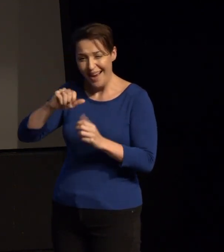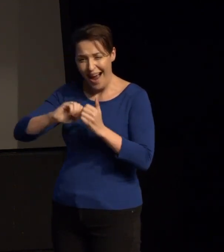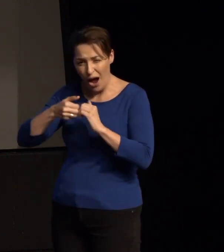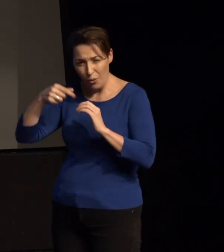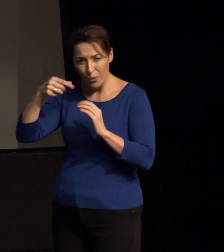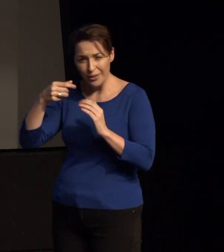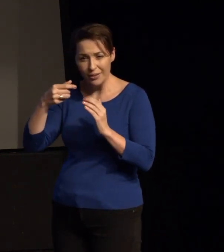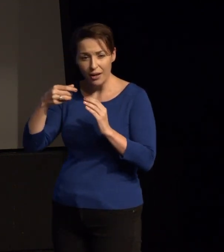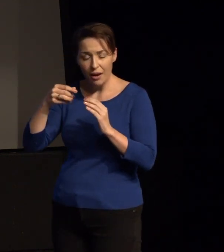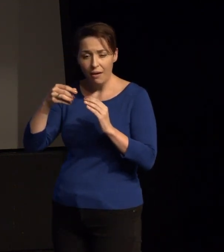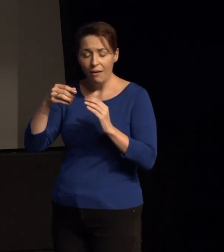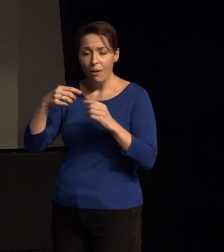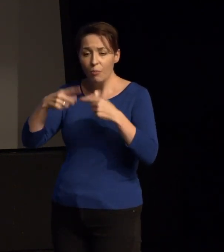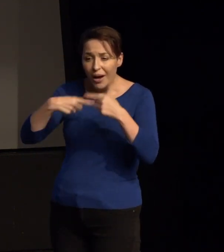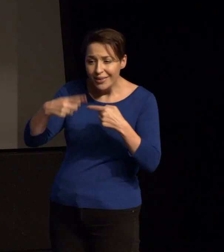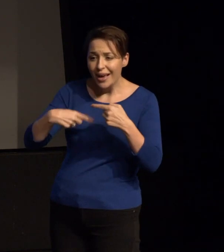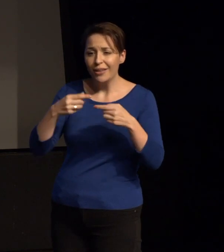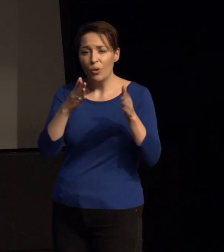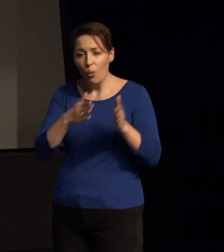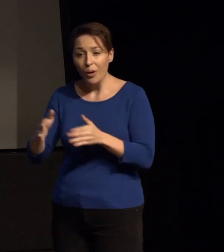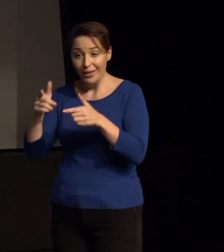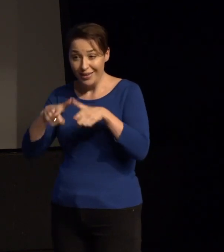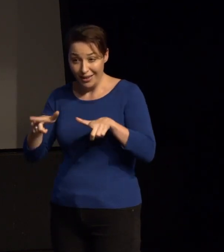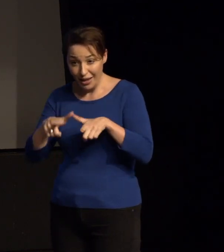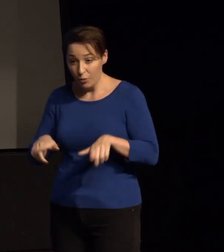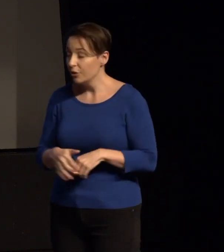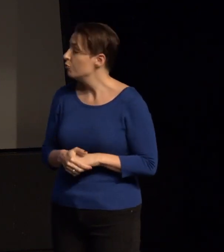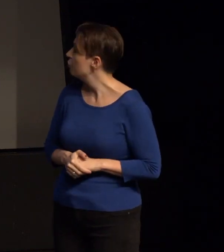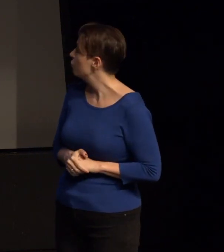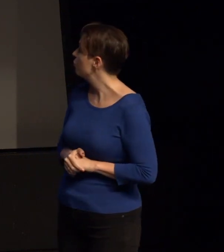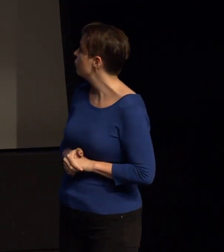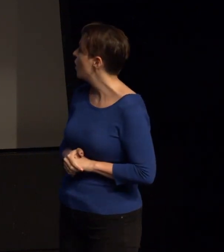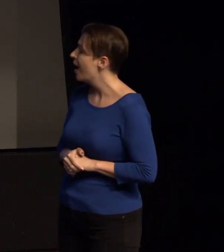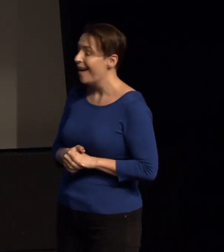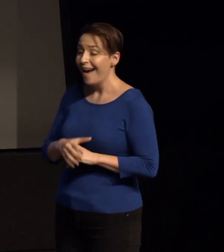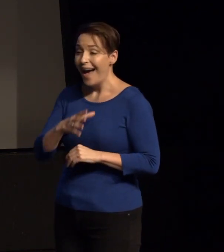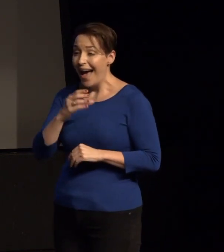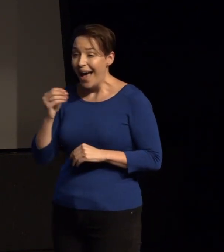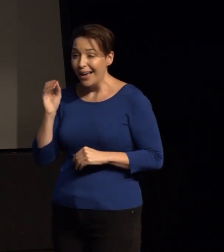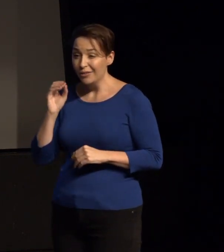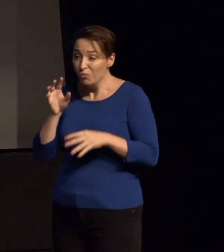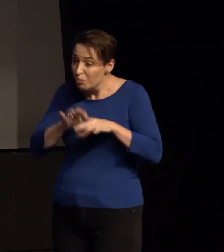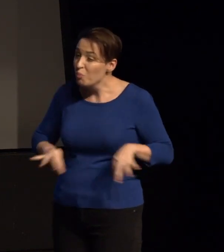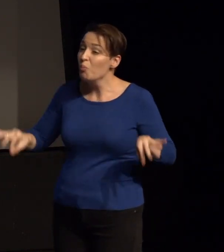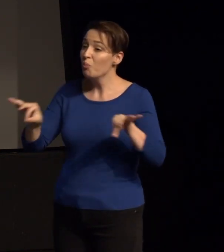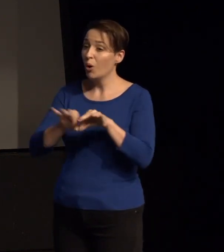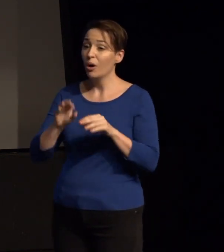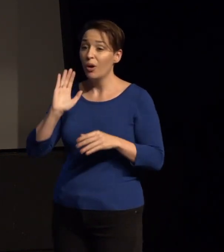And it will inform us about the brain: how the brain organizes language and processes language.